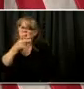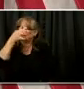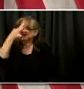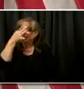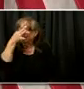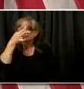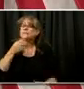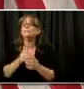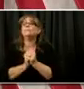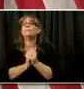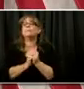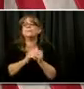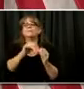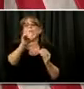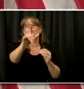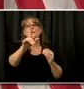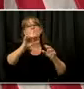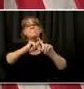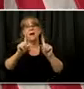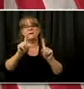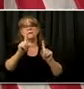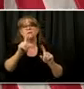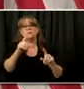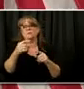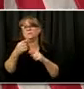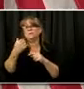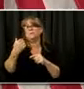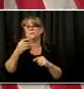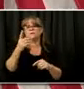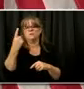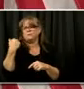that moved through colorado and cut off some of the wildfire smoke contribution from california